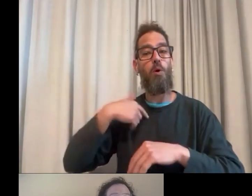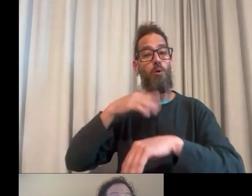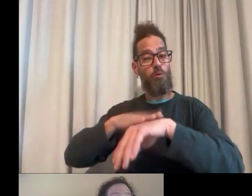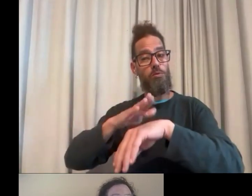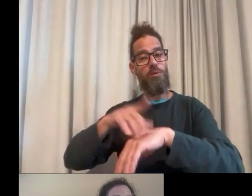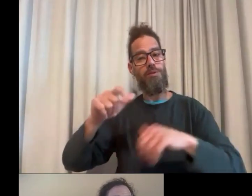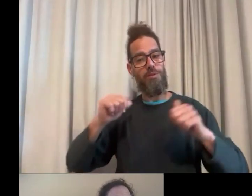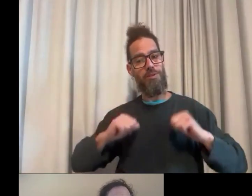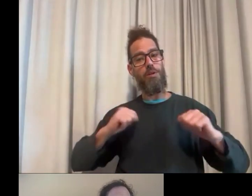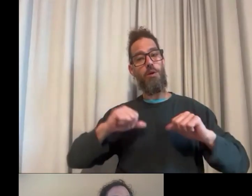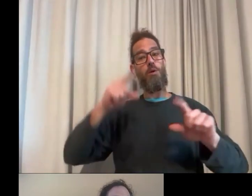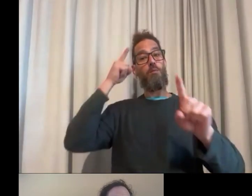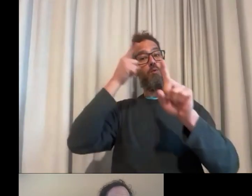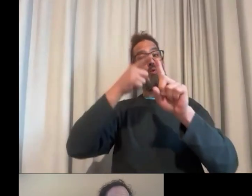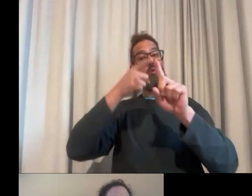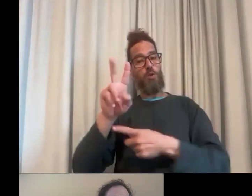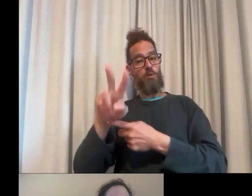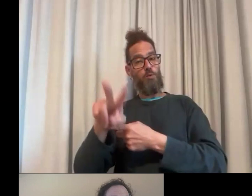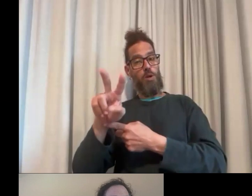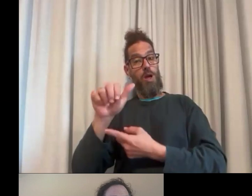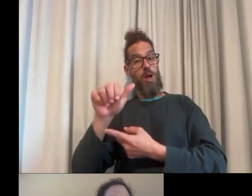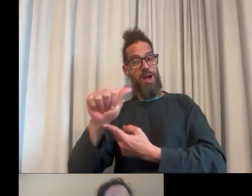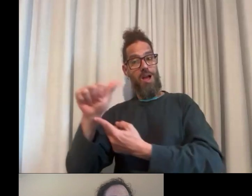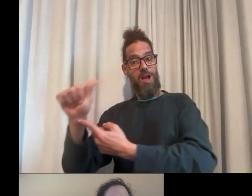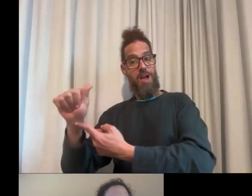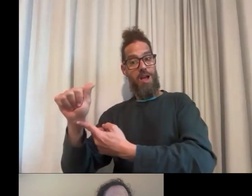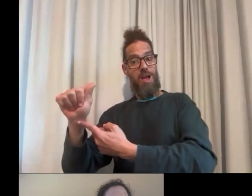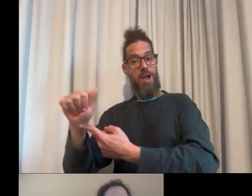before your first deadline. And therefore, I suggest you start working to 2.2 AA